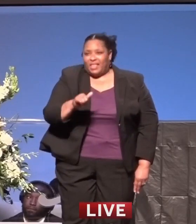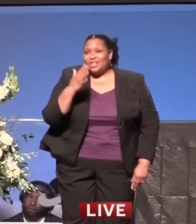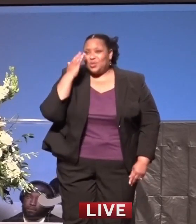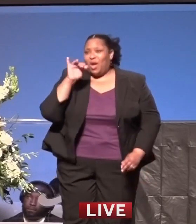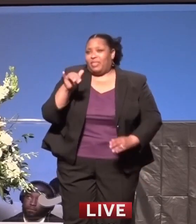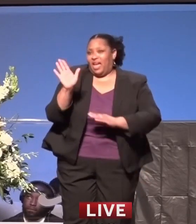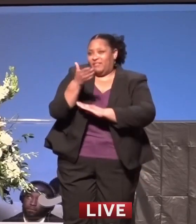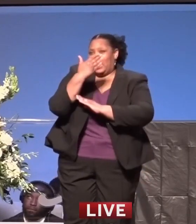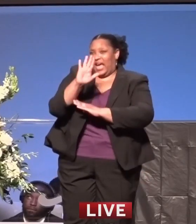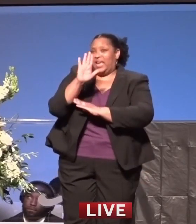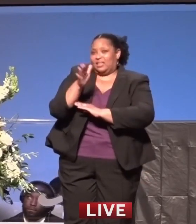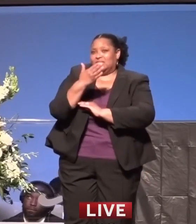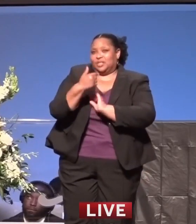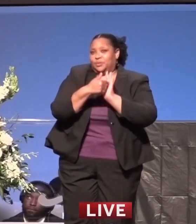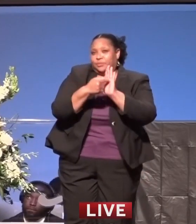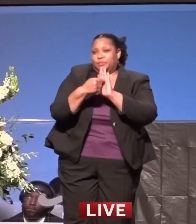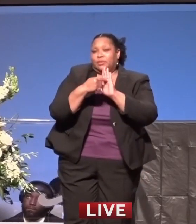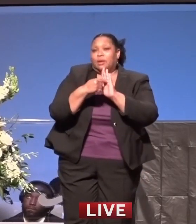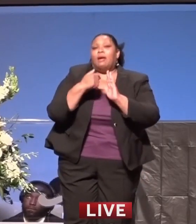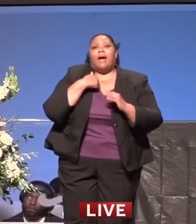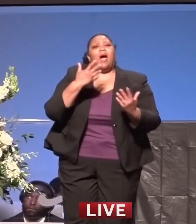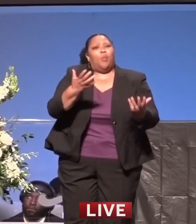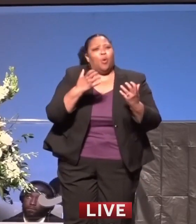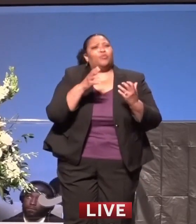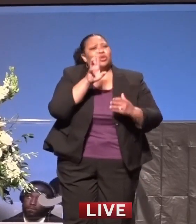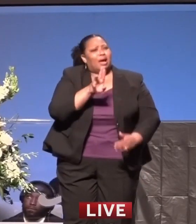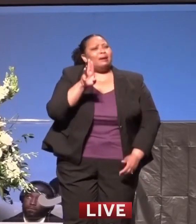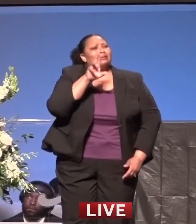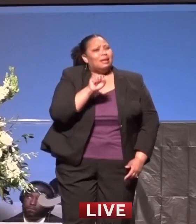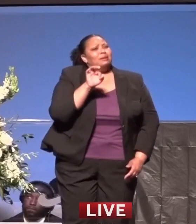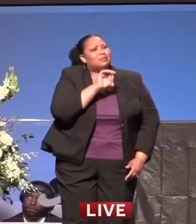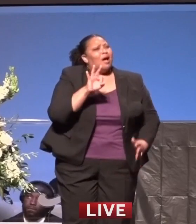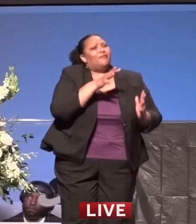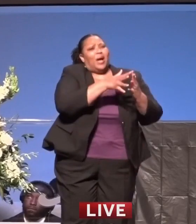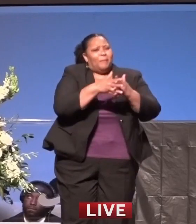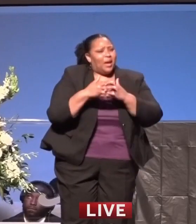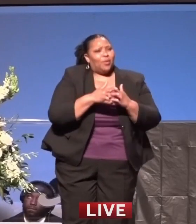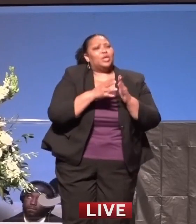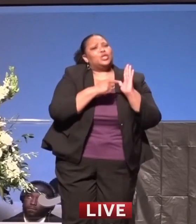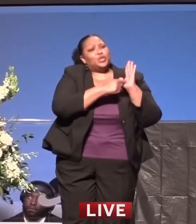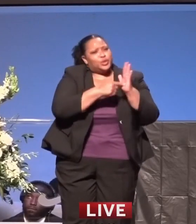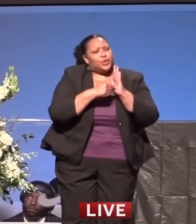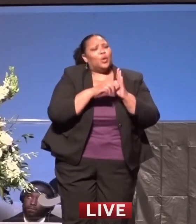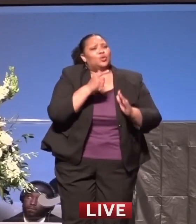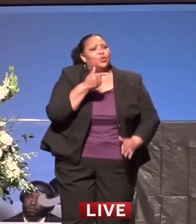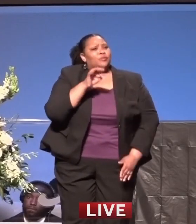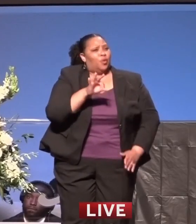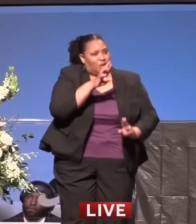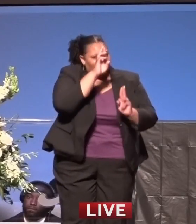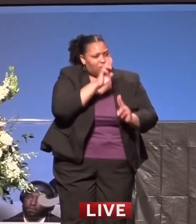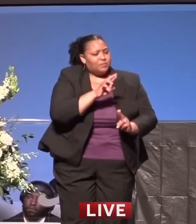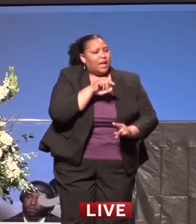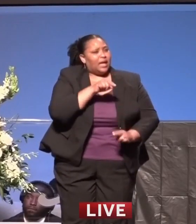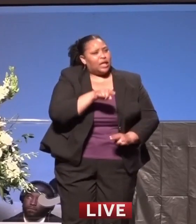UNITED STATES OF AMERICA TO RESPECT GEORGE FLOYD. THAT’S WHY THIS FLAG WAS FLOWN.